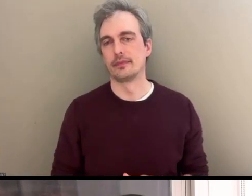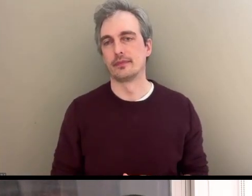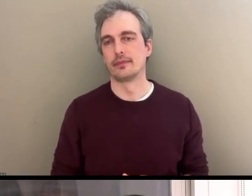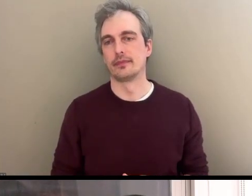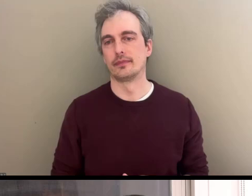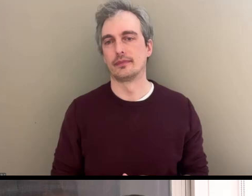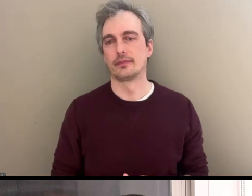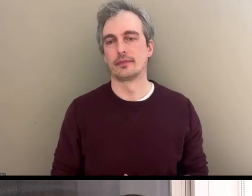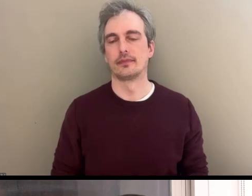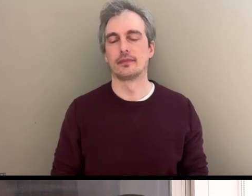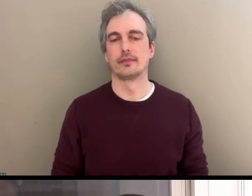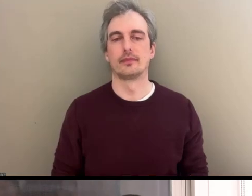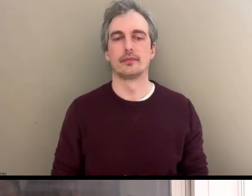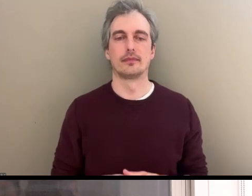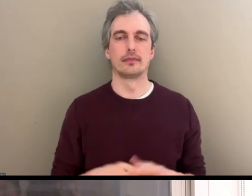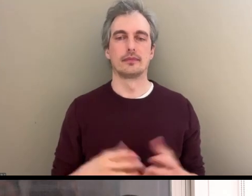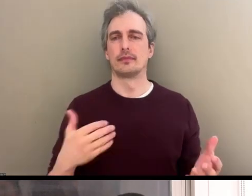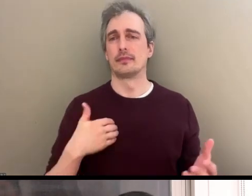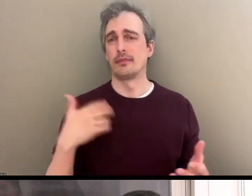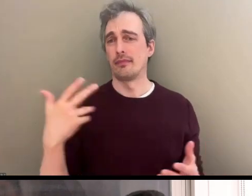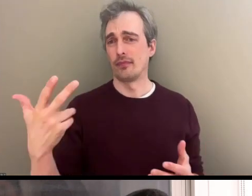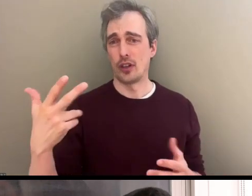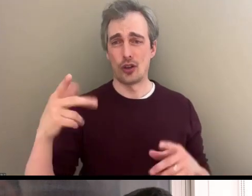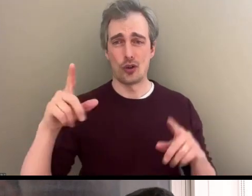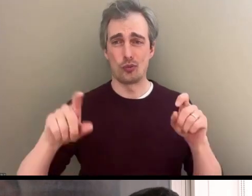So I have three questions, and I'll try to make them brief. OK.